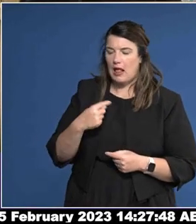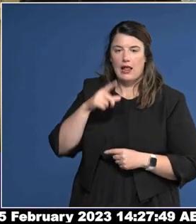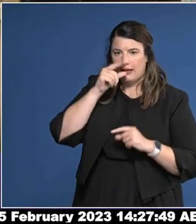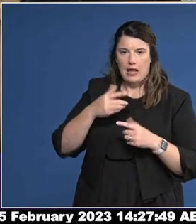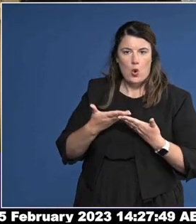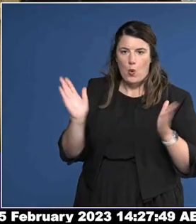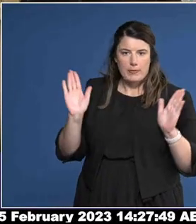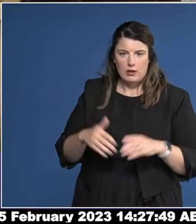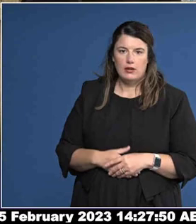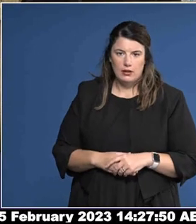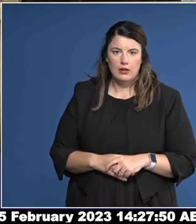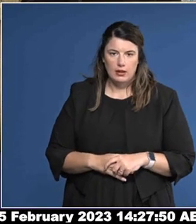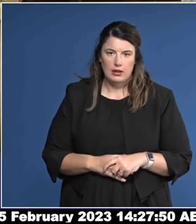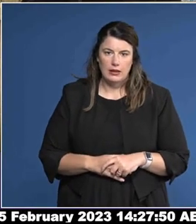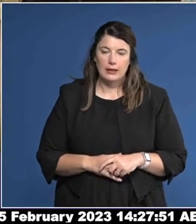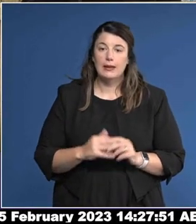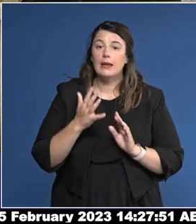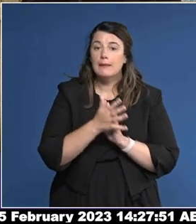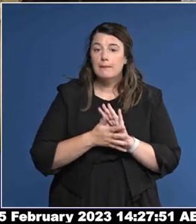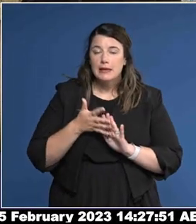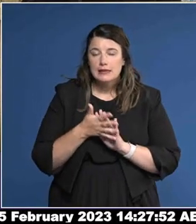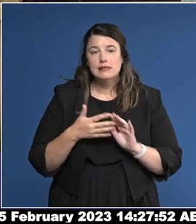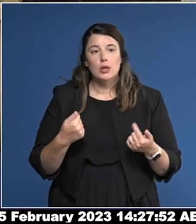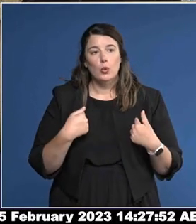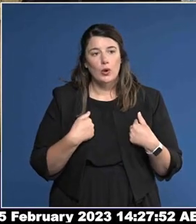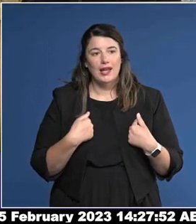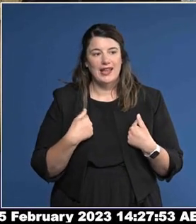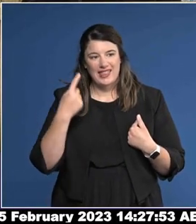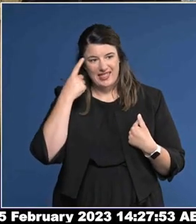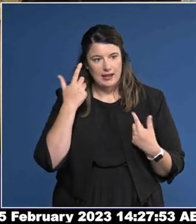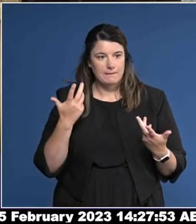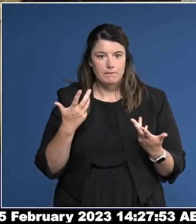So we like to move on situations where we think there might be some emerging concerns